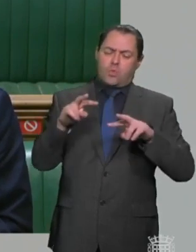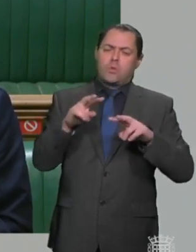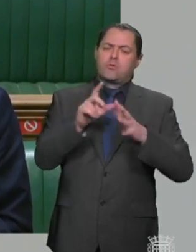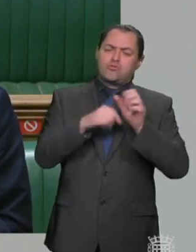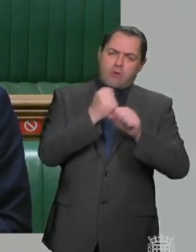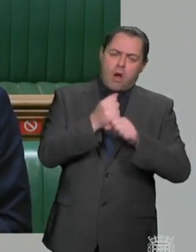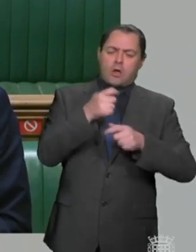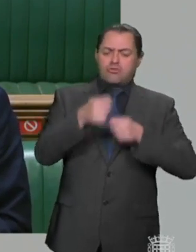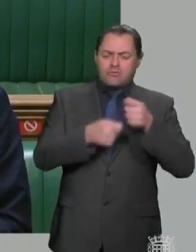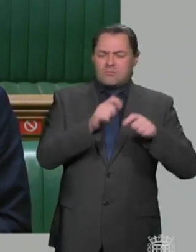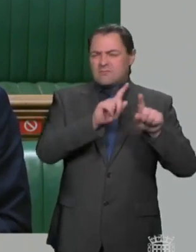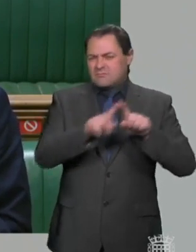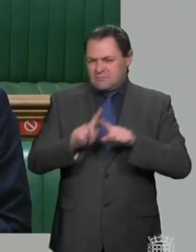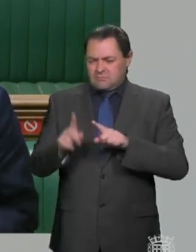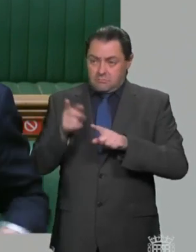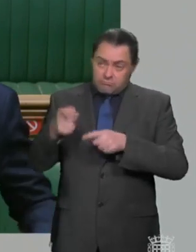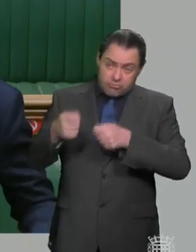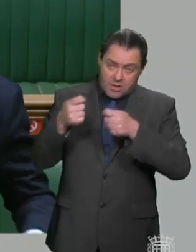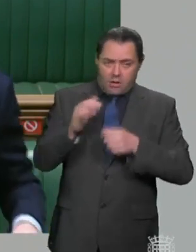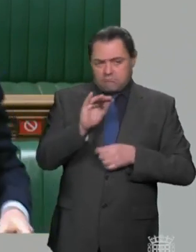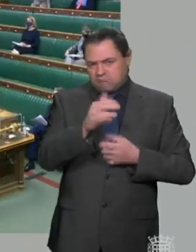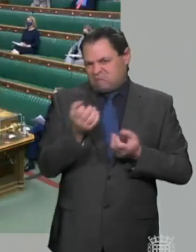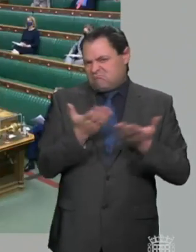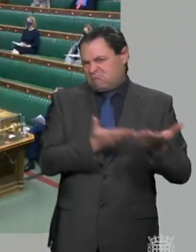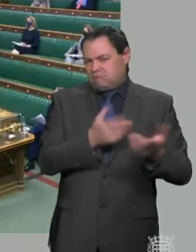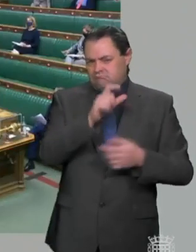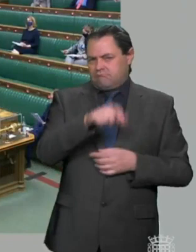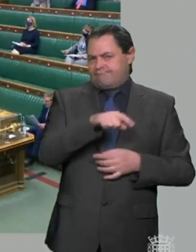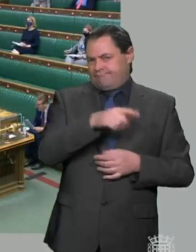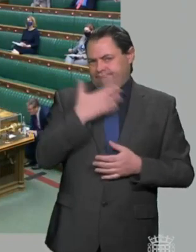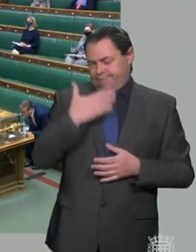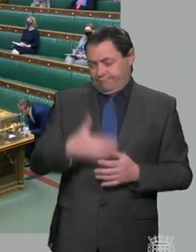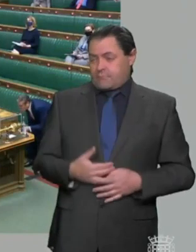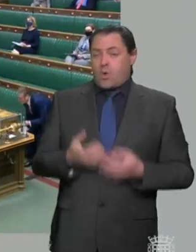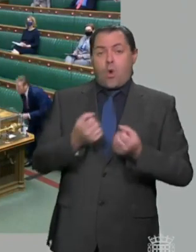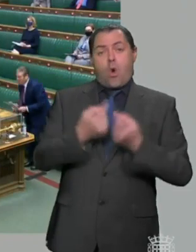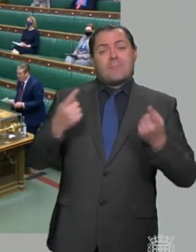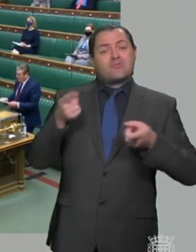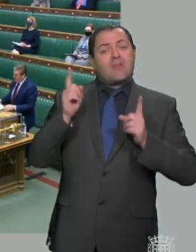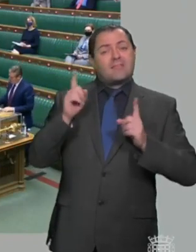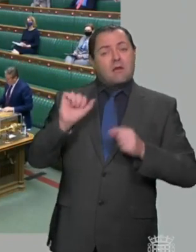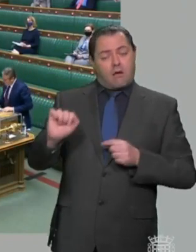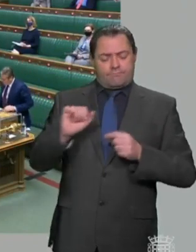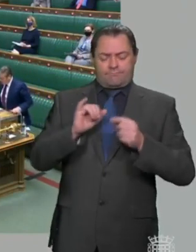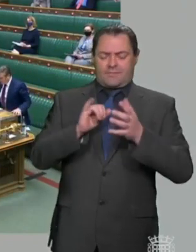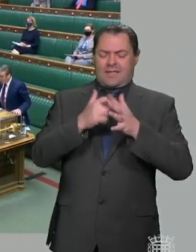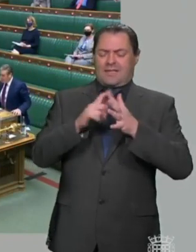make sure that his point is fed in. >> Keir Starmer (Holborn and St Pancras) (Lab)